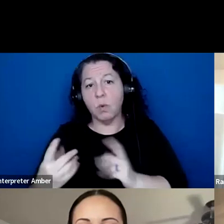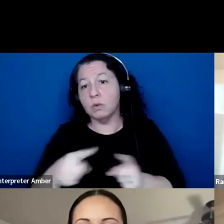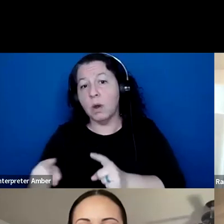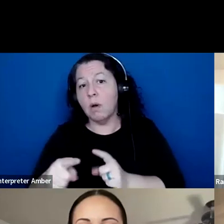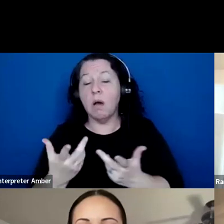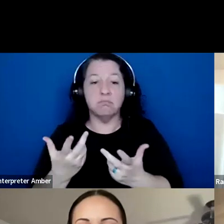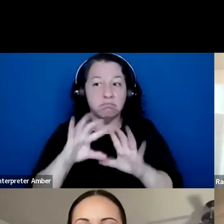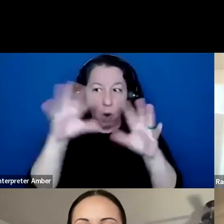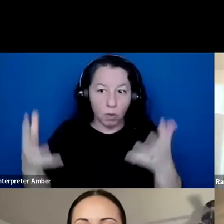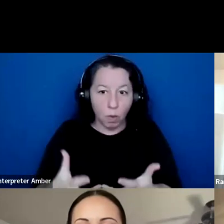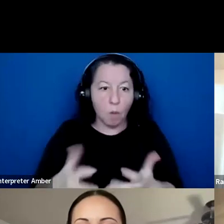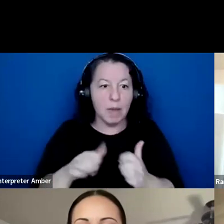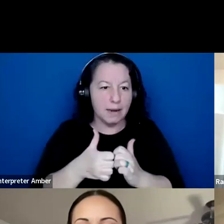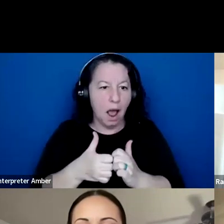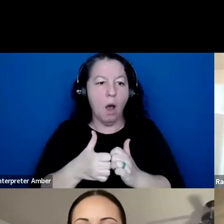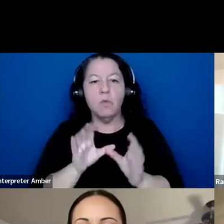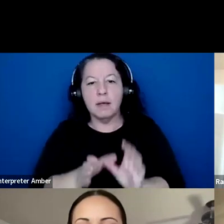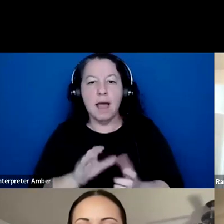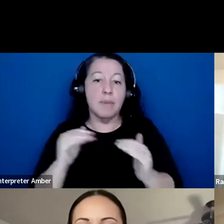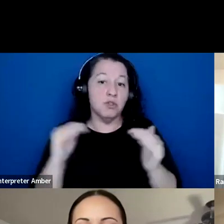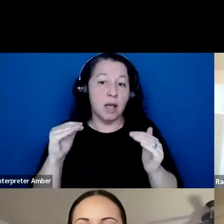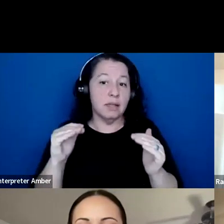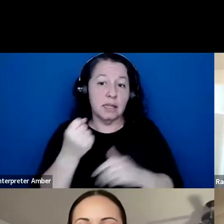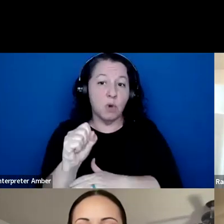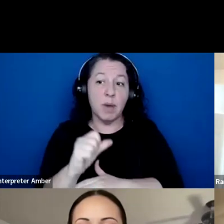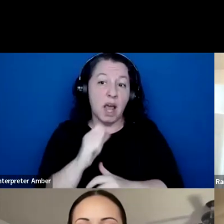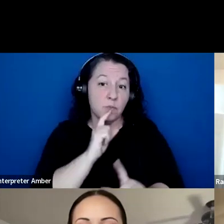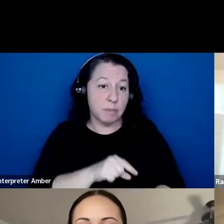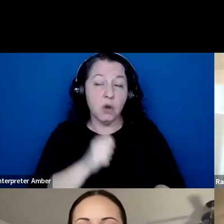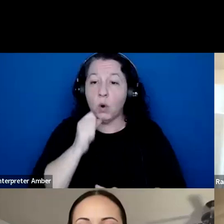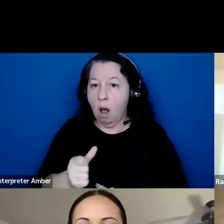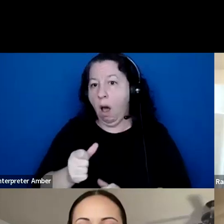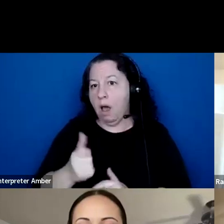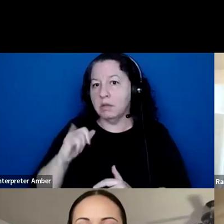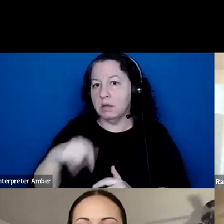movement has or has not responded to those. Zaki, I know that this is something that you started to mention